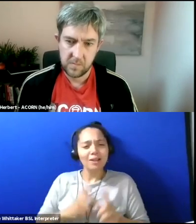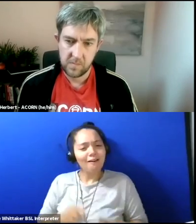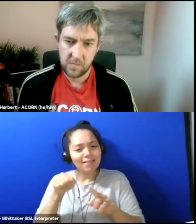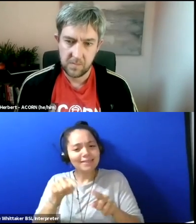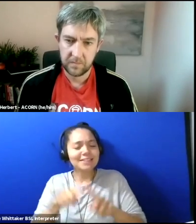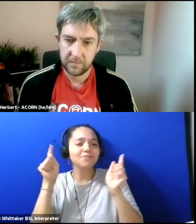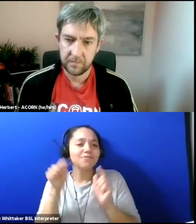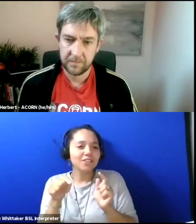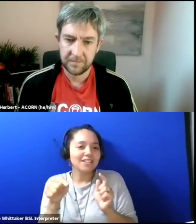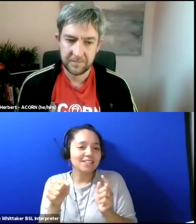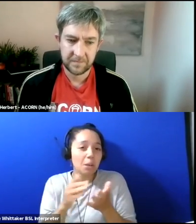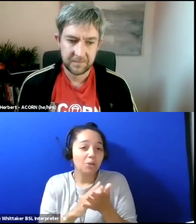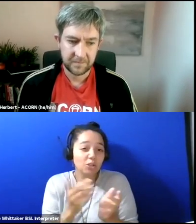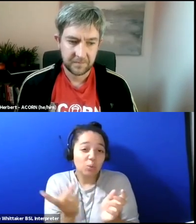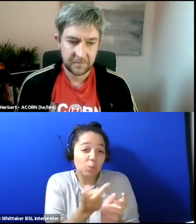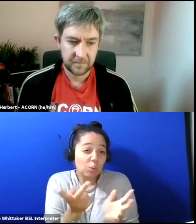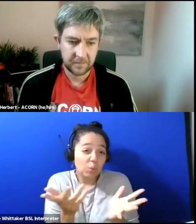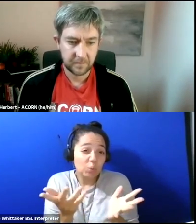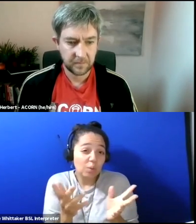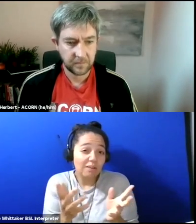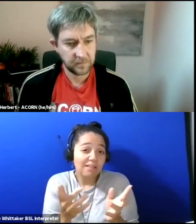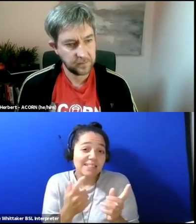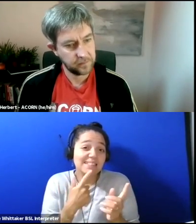I don't know if either of you have anything to say on that?